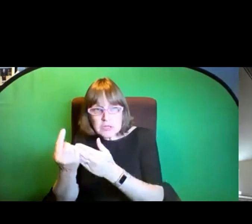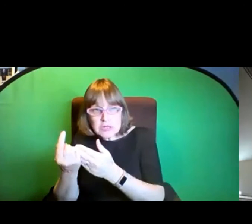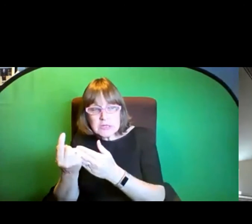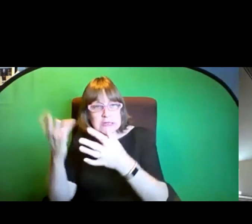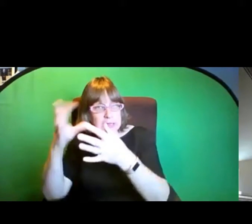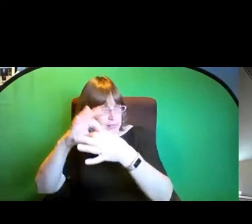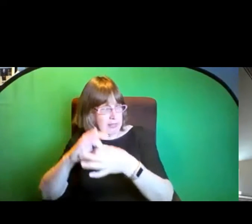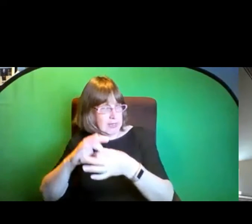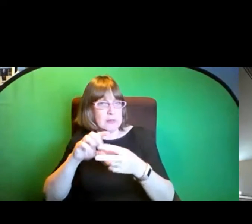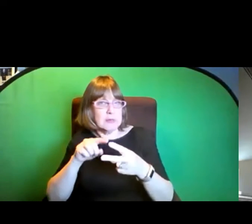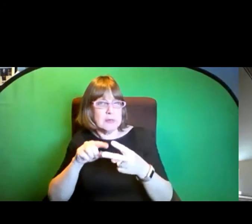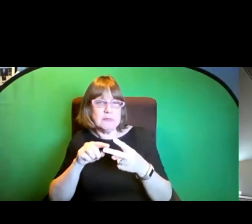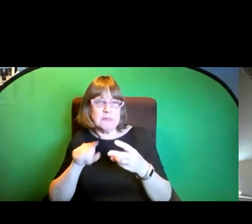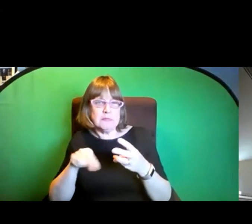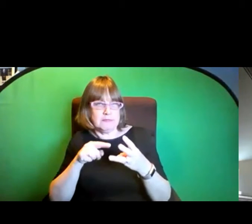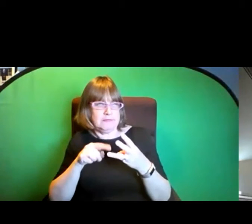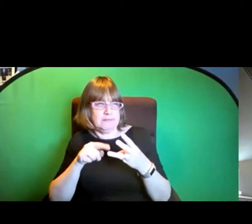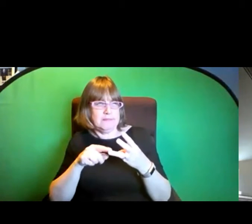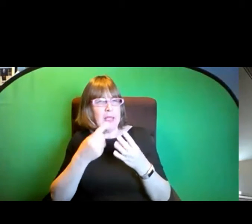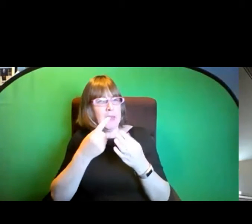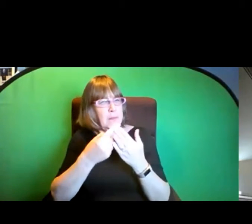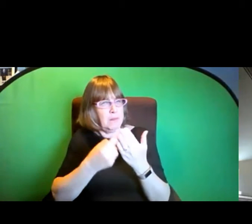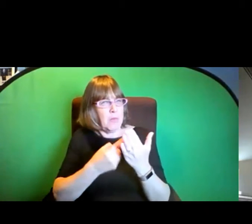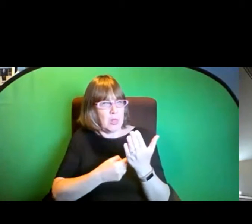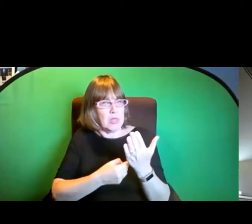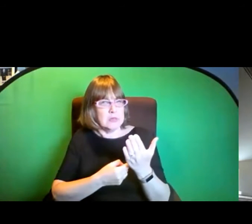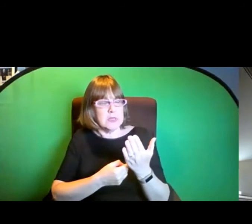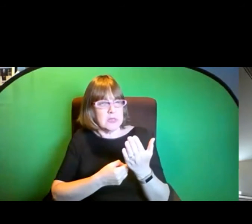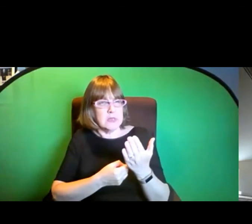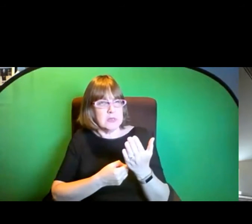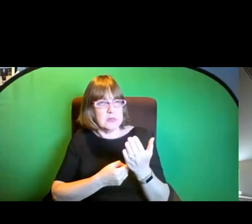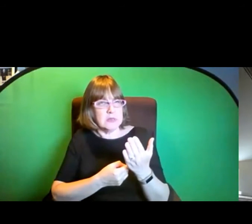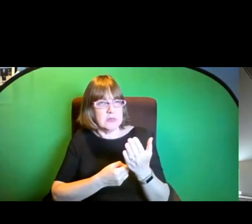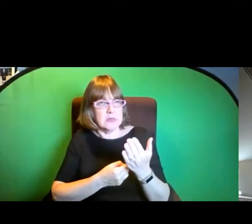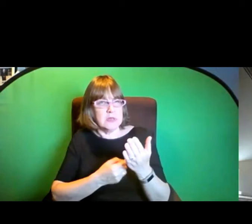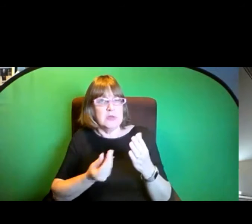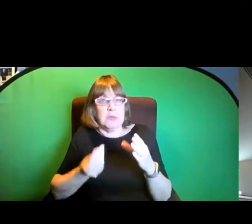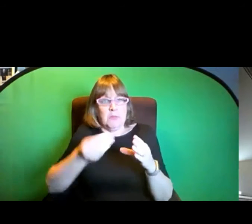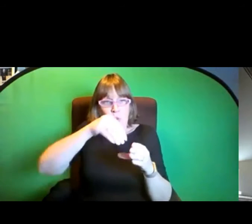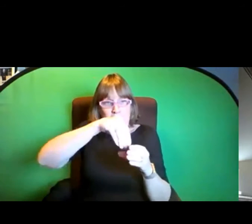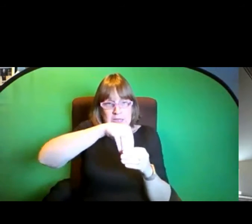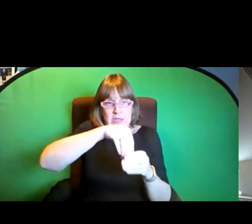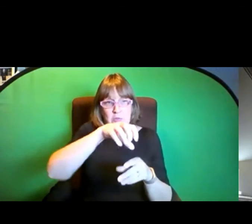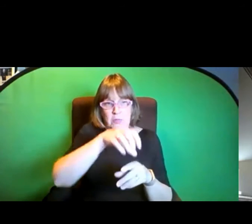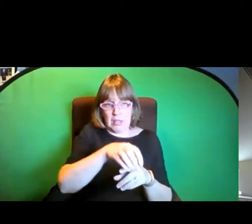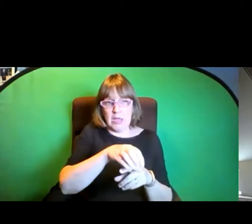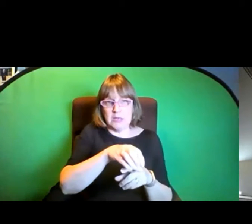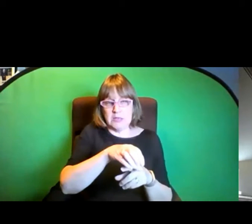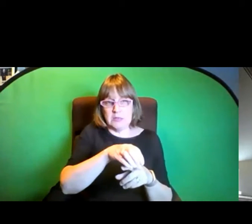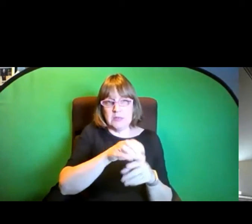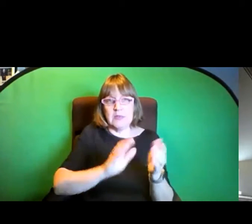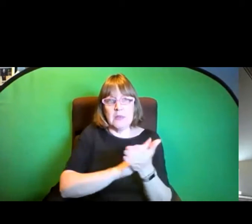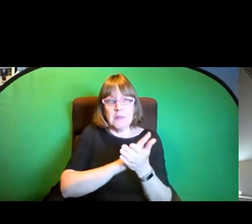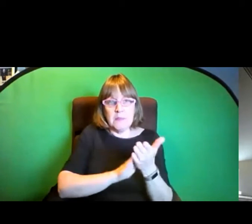this and what policies need to be put in place to ensure that relevant jobs are actually created